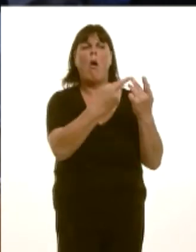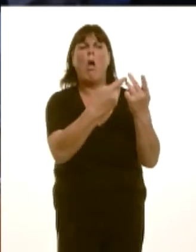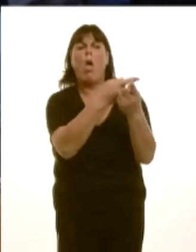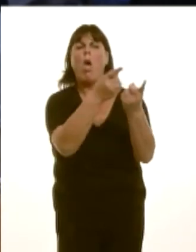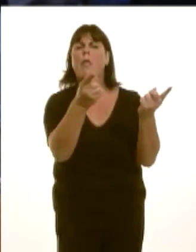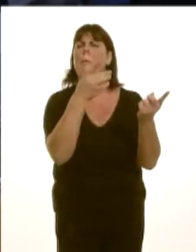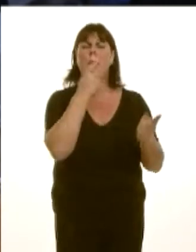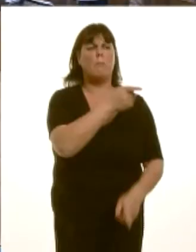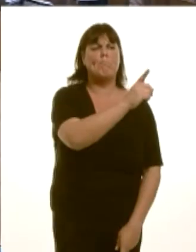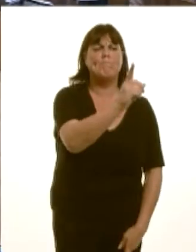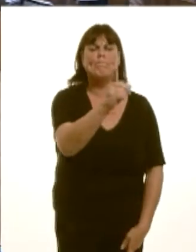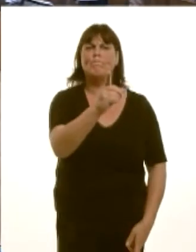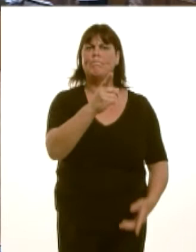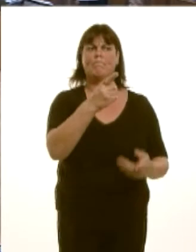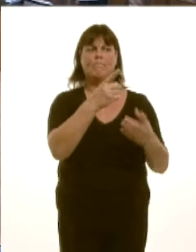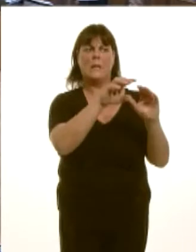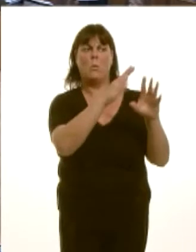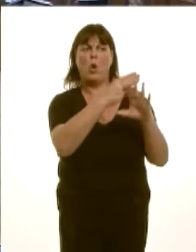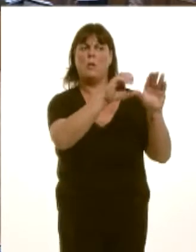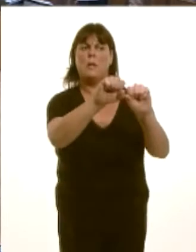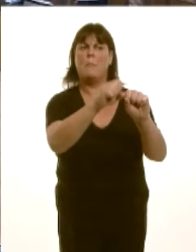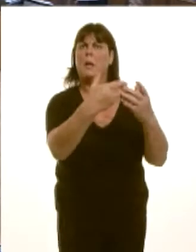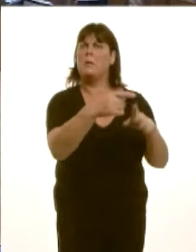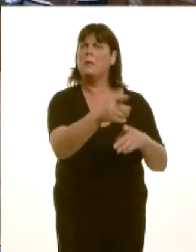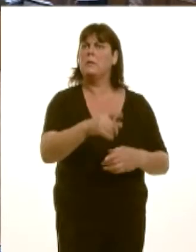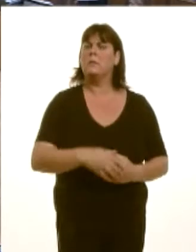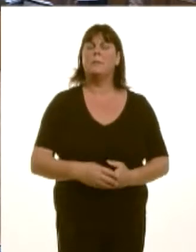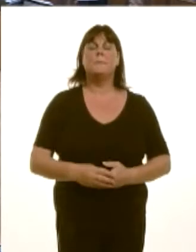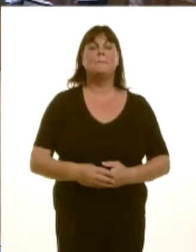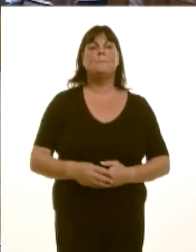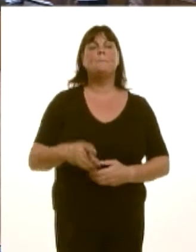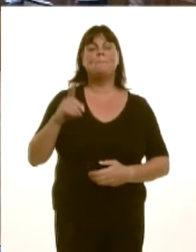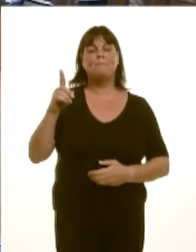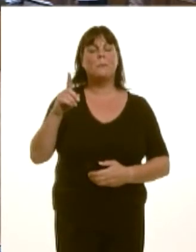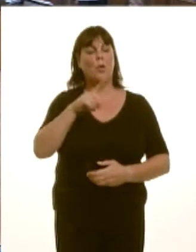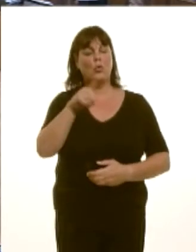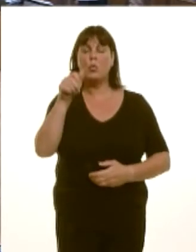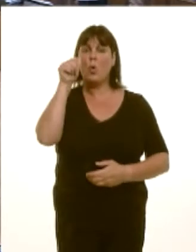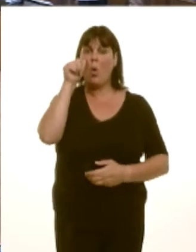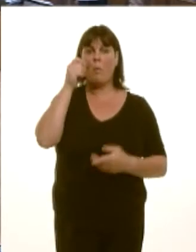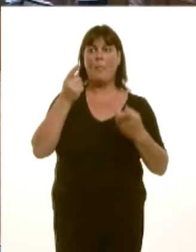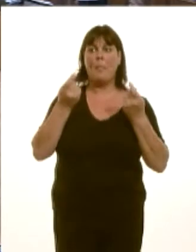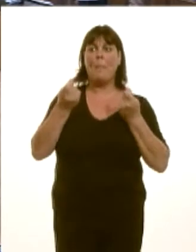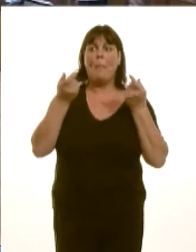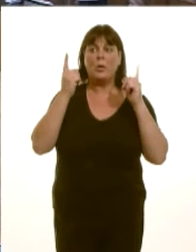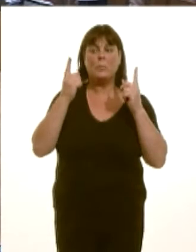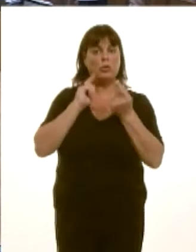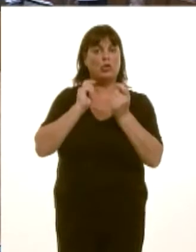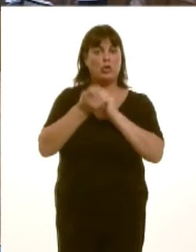Carwyn Jones: As the Member will be aware, the management has changed since those difficult days that nobody can defend, quite frankly.